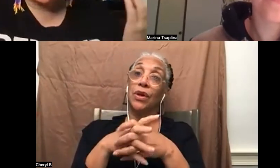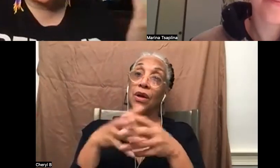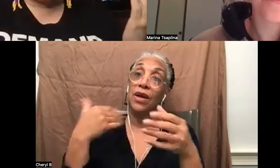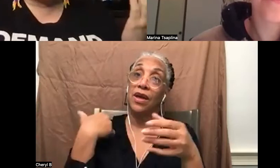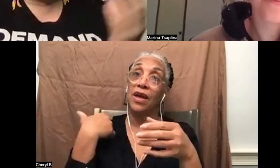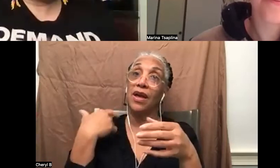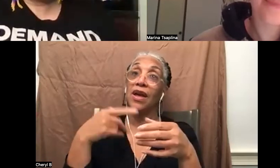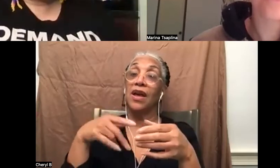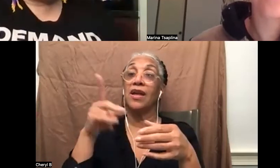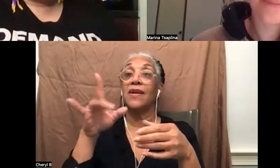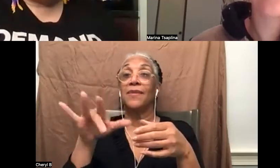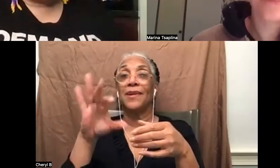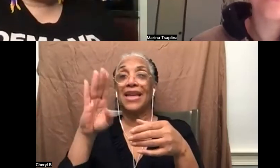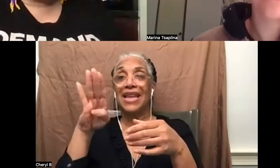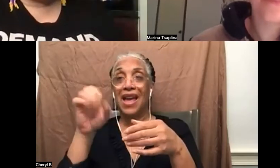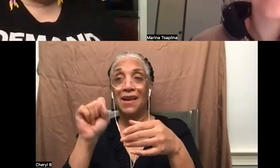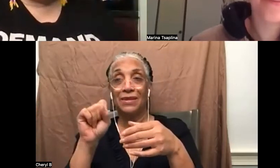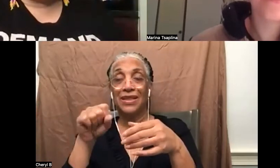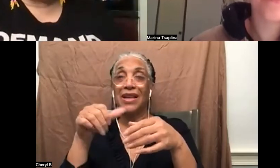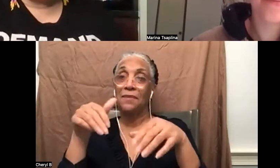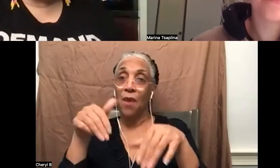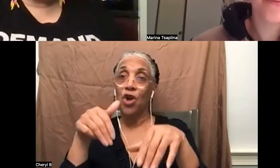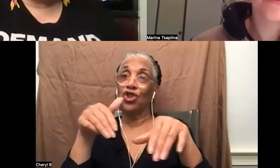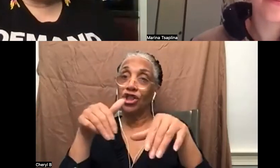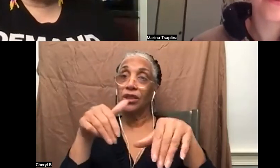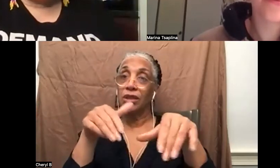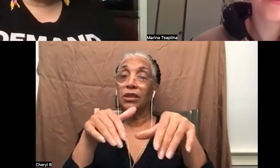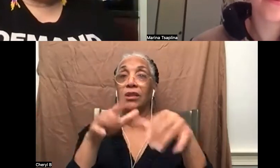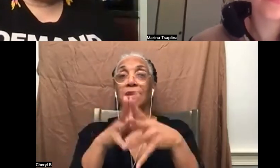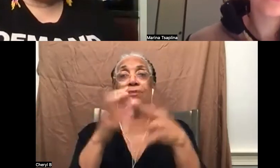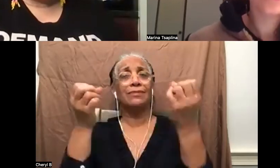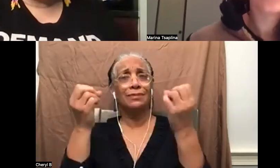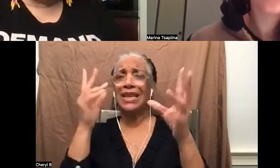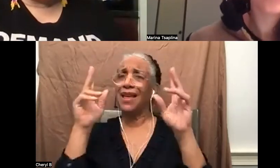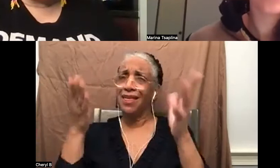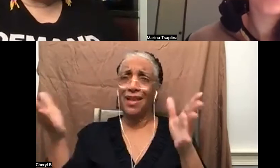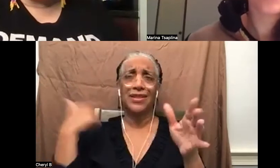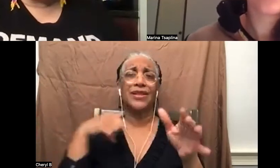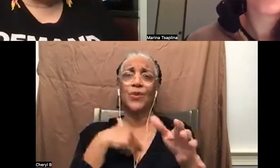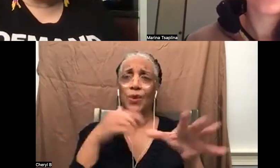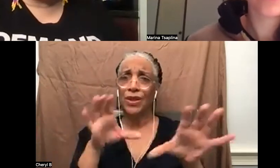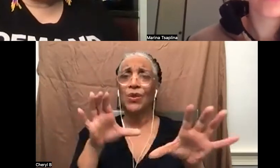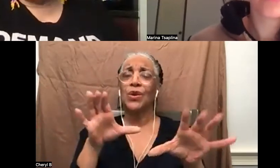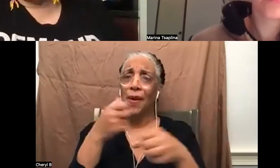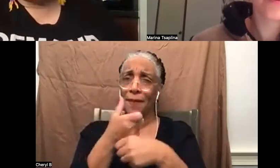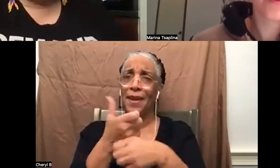at marches, there are so many things we can do to make this stuff accessible and to include all of our communities.